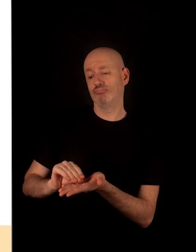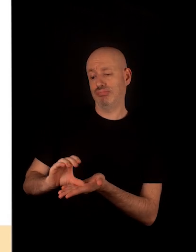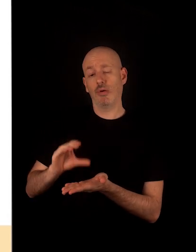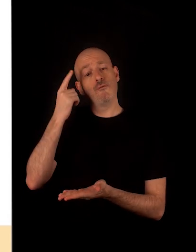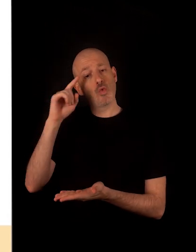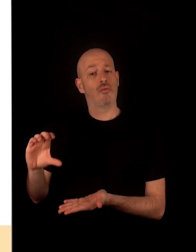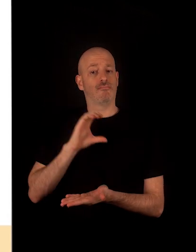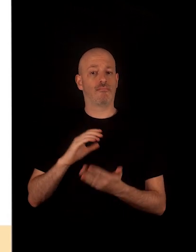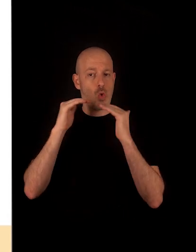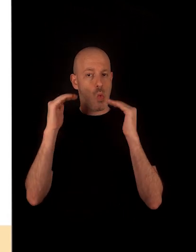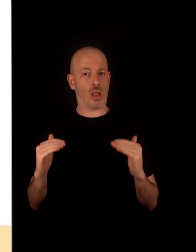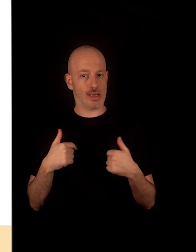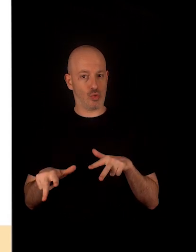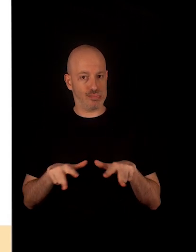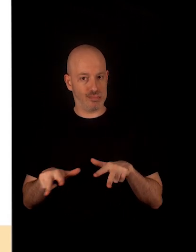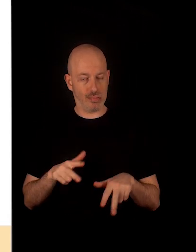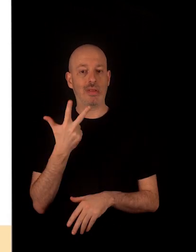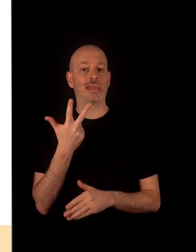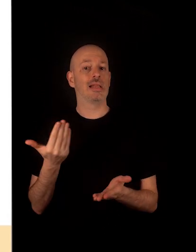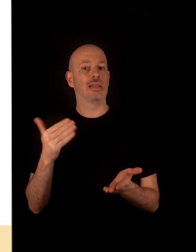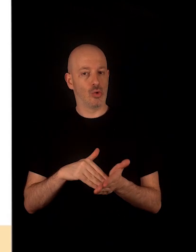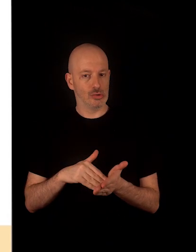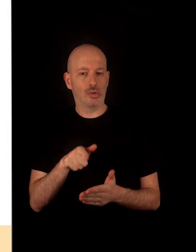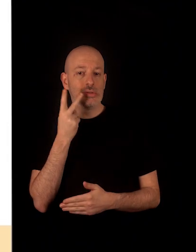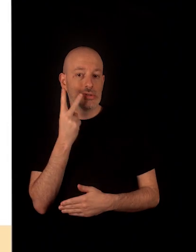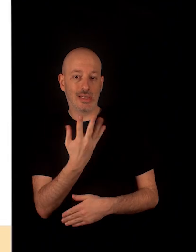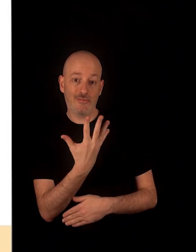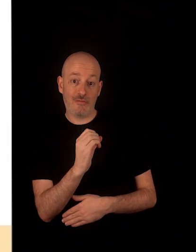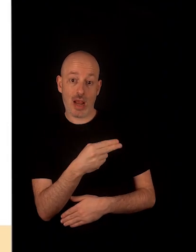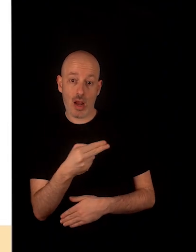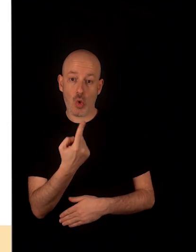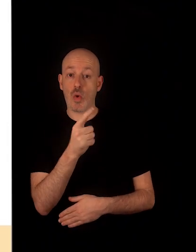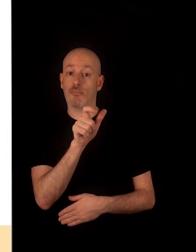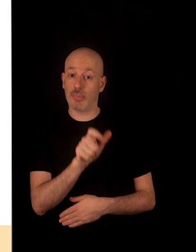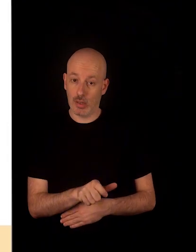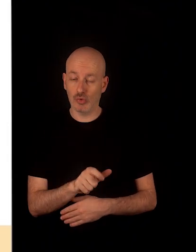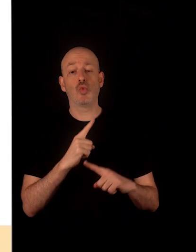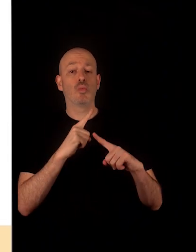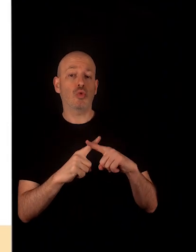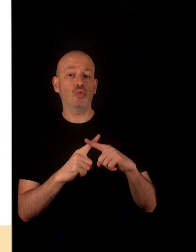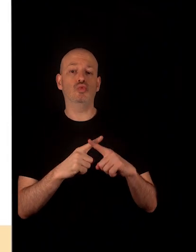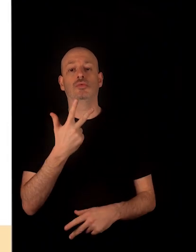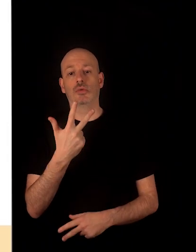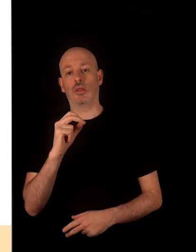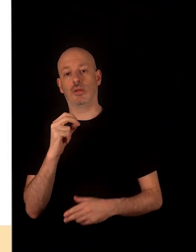The NGO DanceVivo is in Romania. They are active in the performing arts sector and they decided